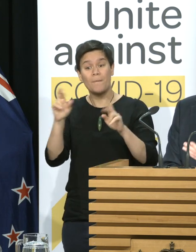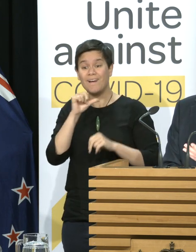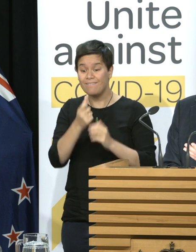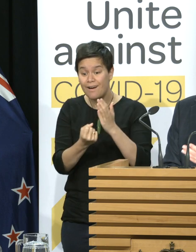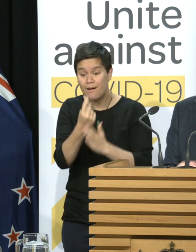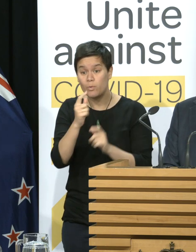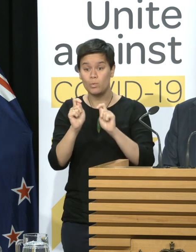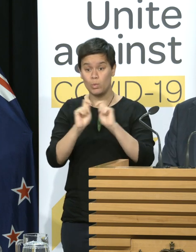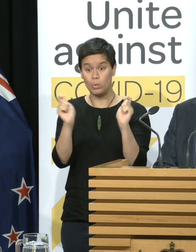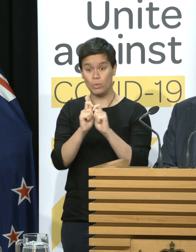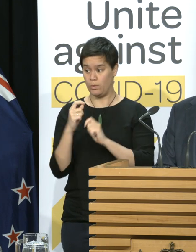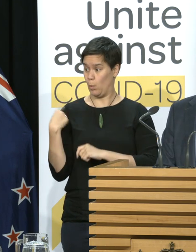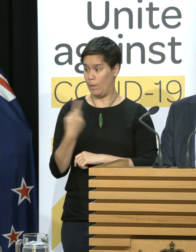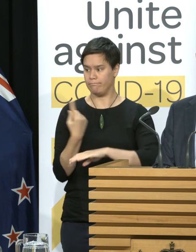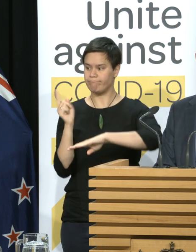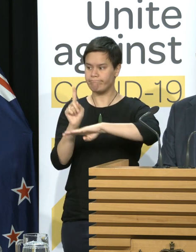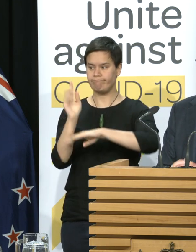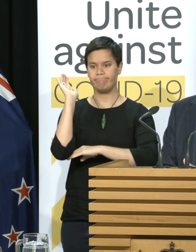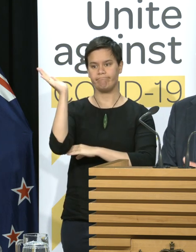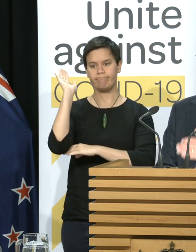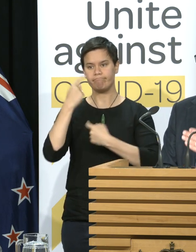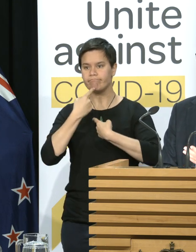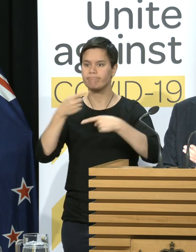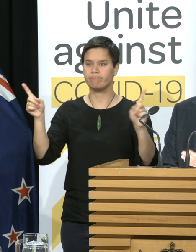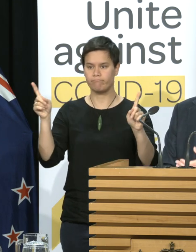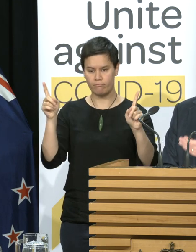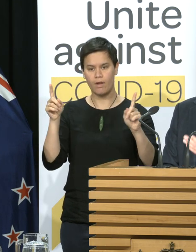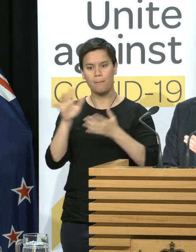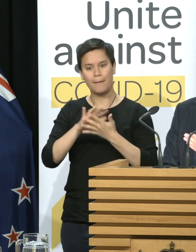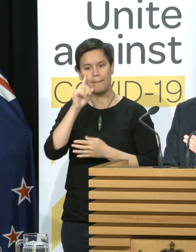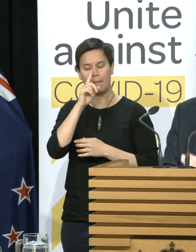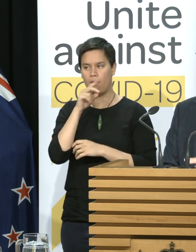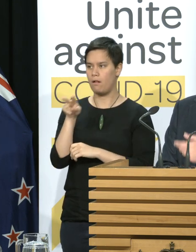that we're requiring people to do that they would do it. And that includes if we were asking people to go and be tested.